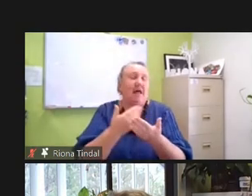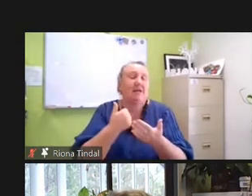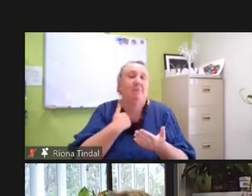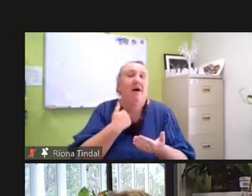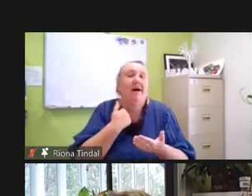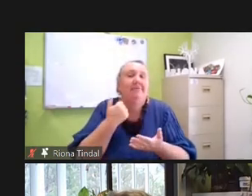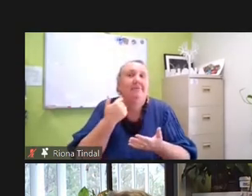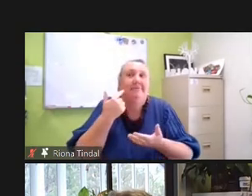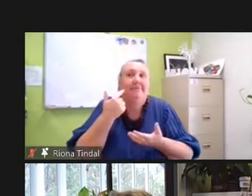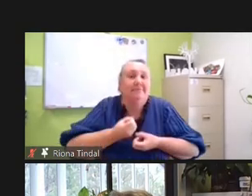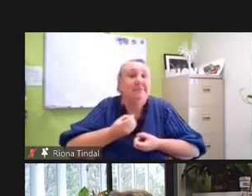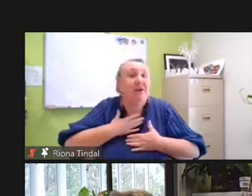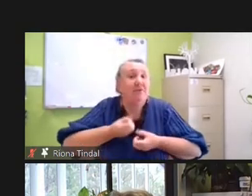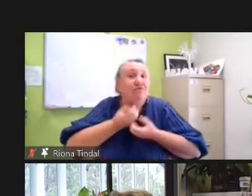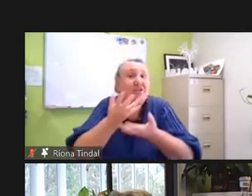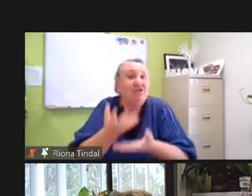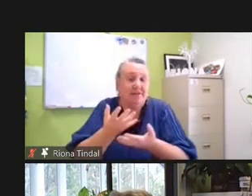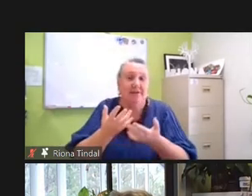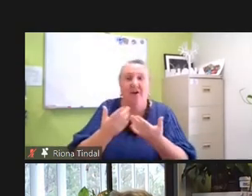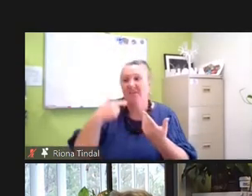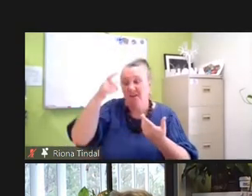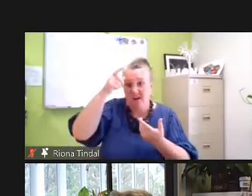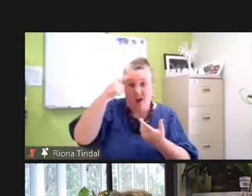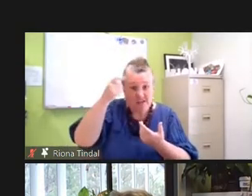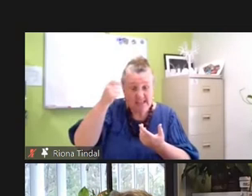good interpreter. You need to make sure that the interpreter is translating and expressing